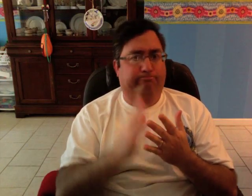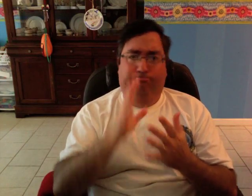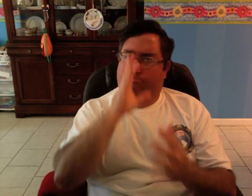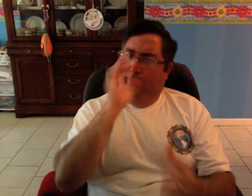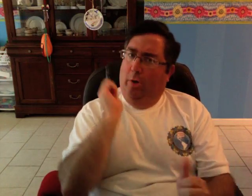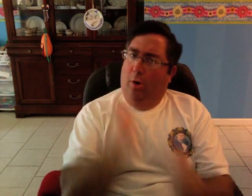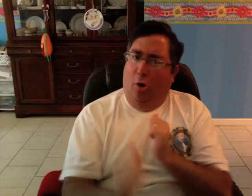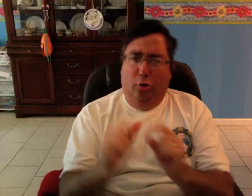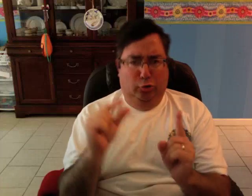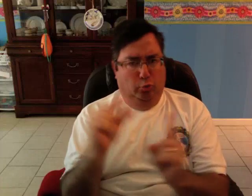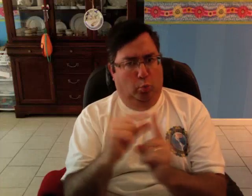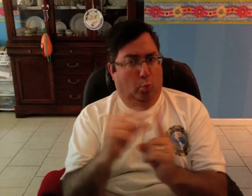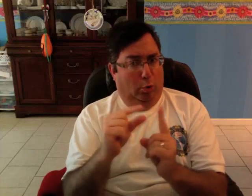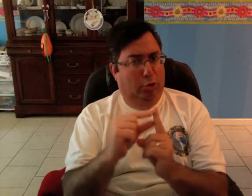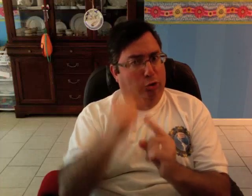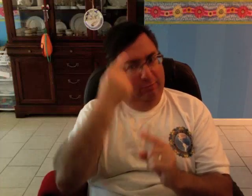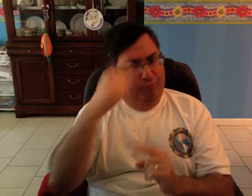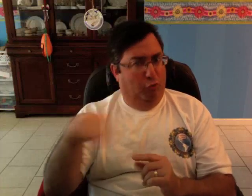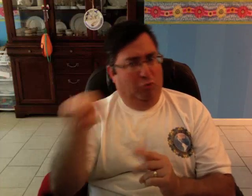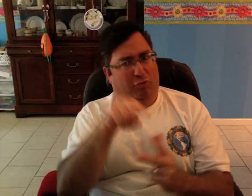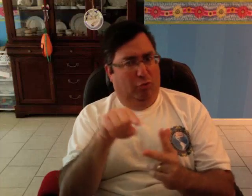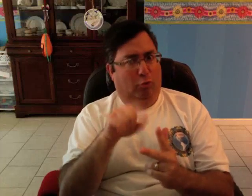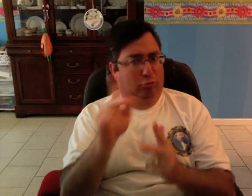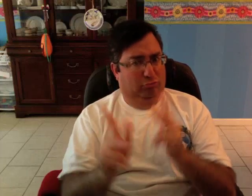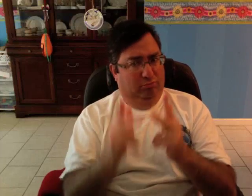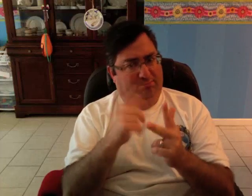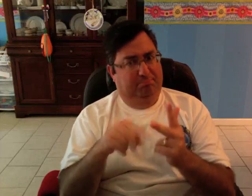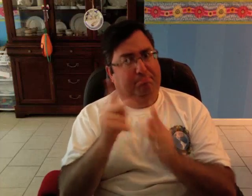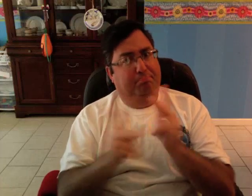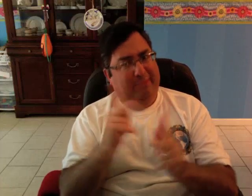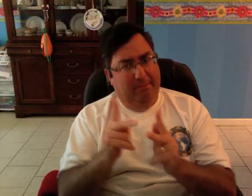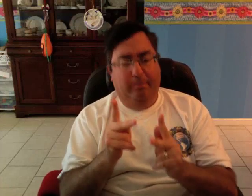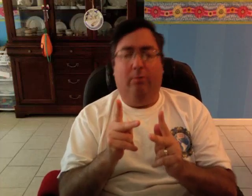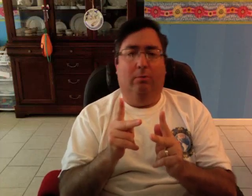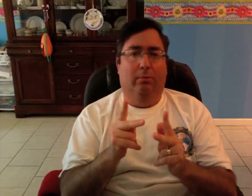had some harsh words for these three people